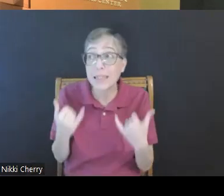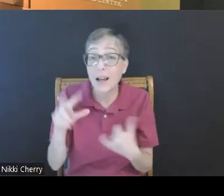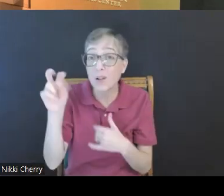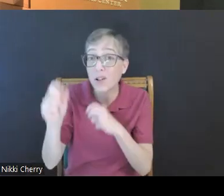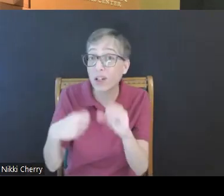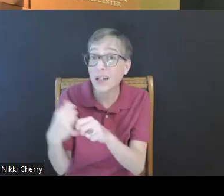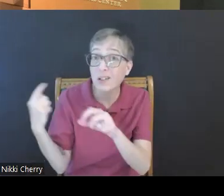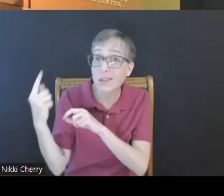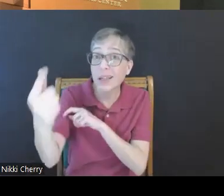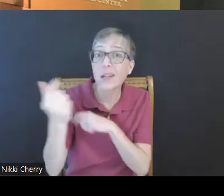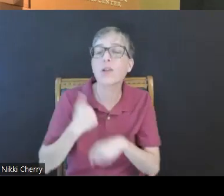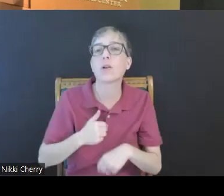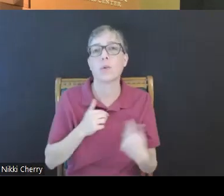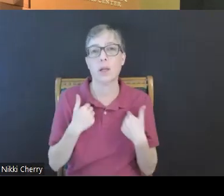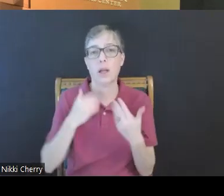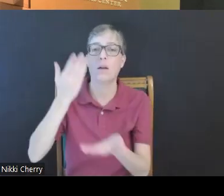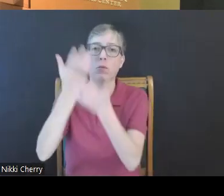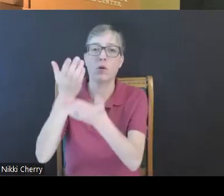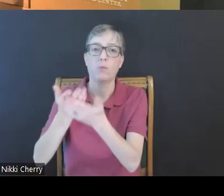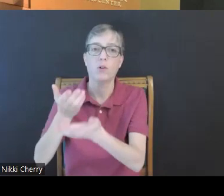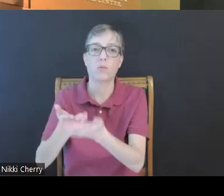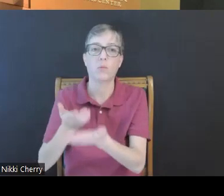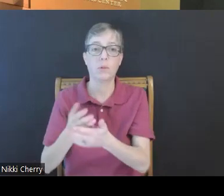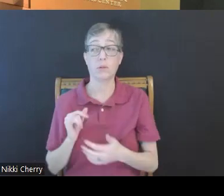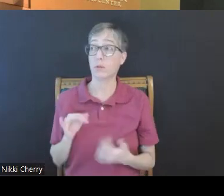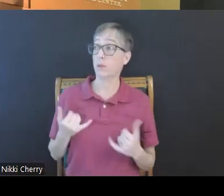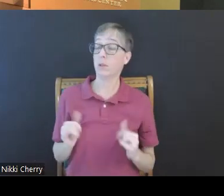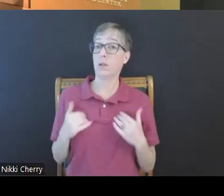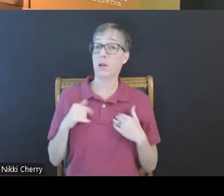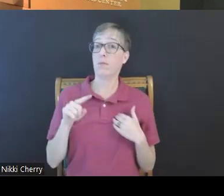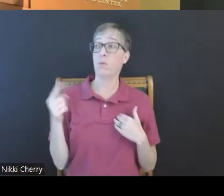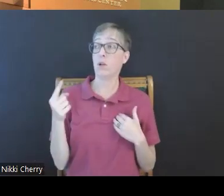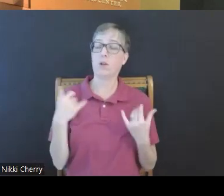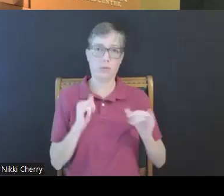I think that is if I still only had $1 to spend that probably is where I would spend my my dollar